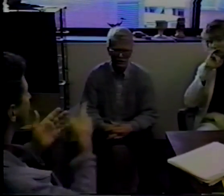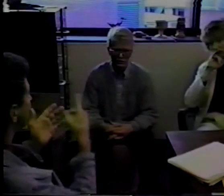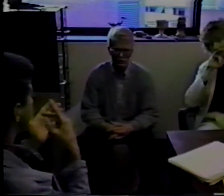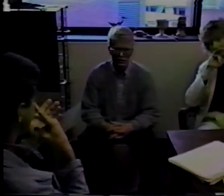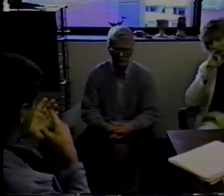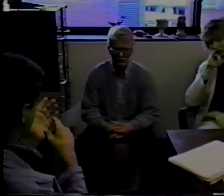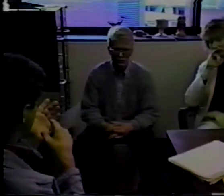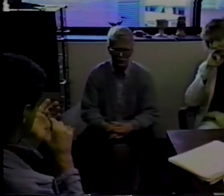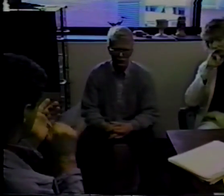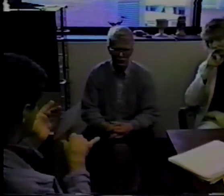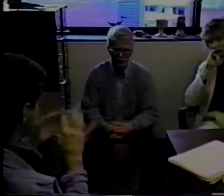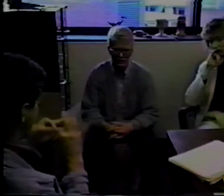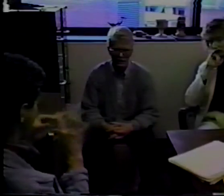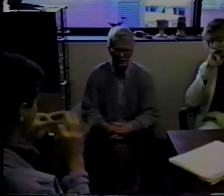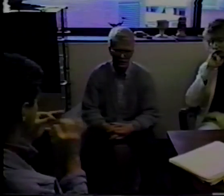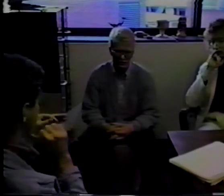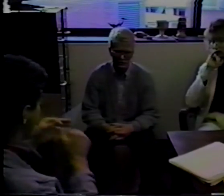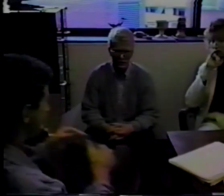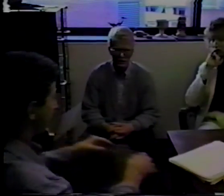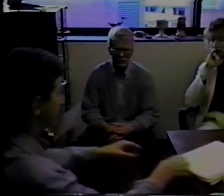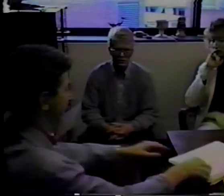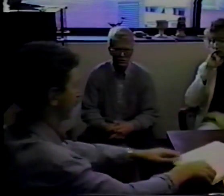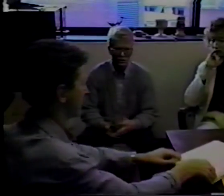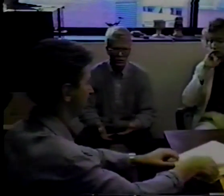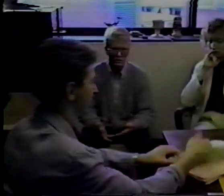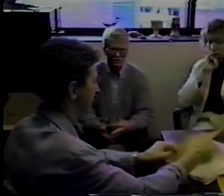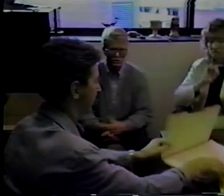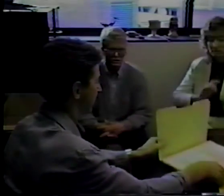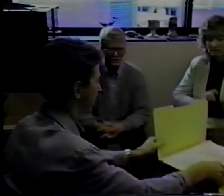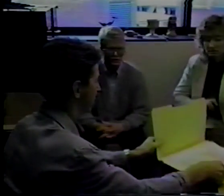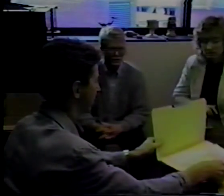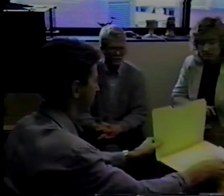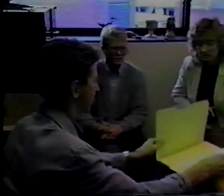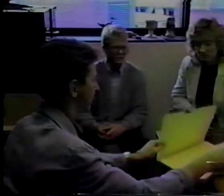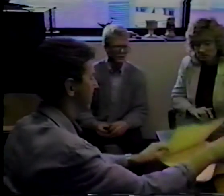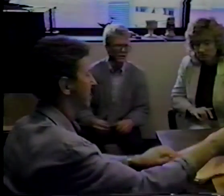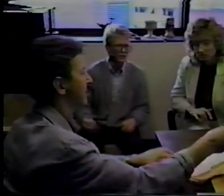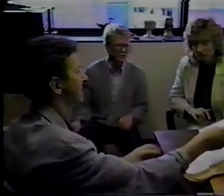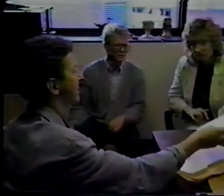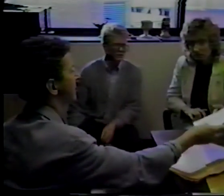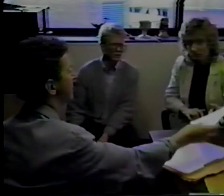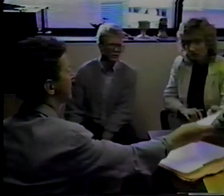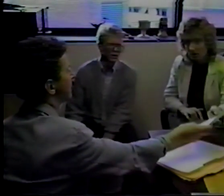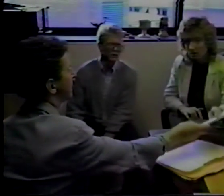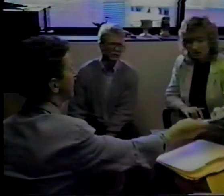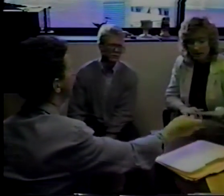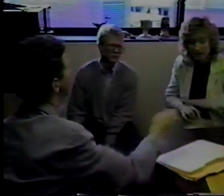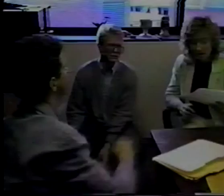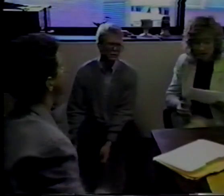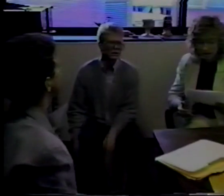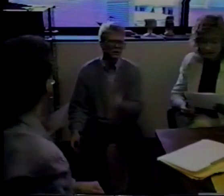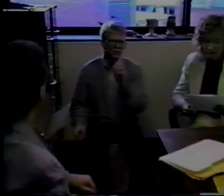And I've tried to write that down. So - um I just wanted to see if you think this is a narrative or not.